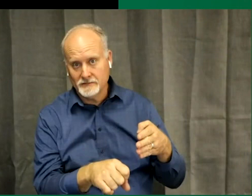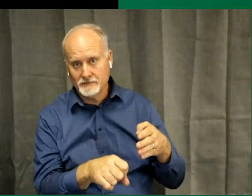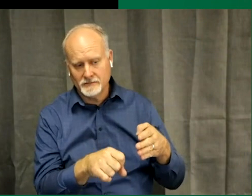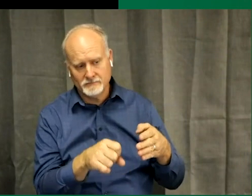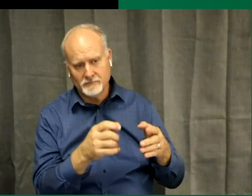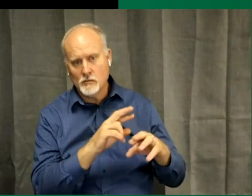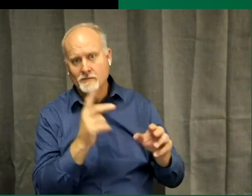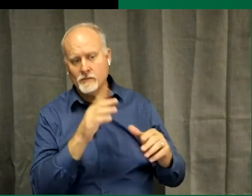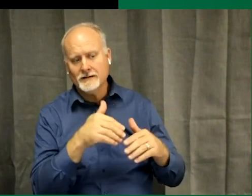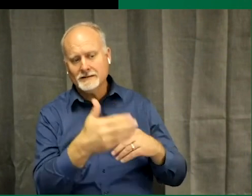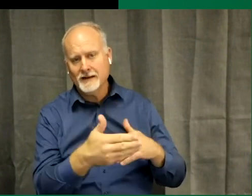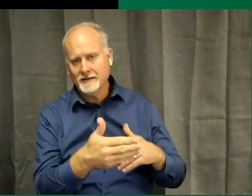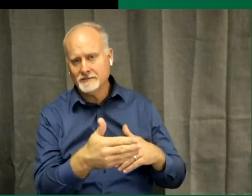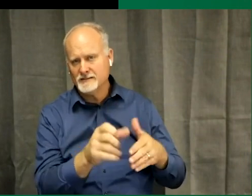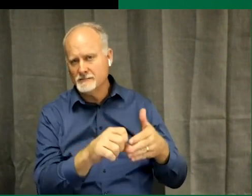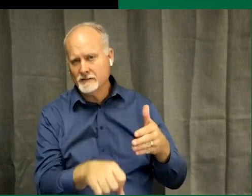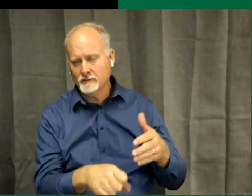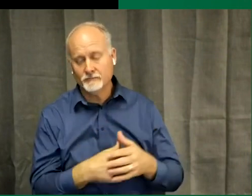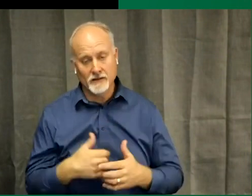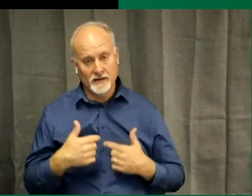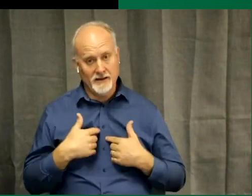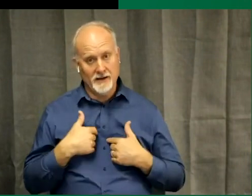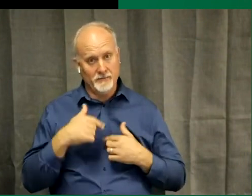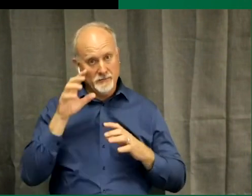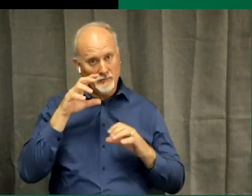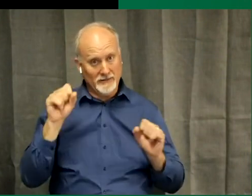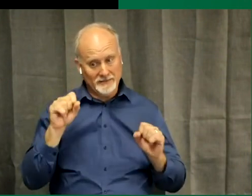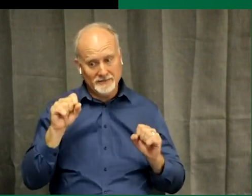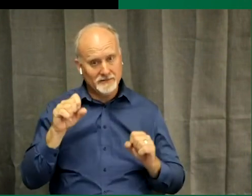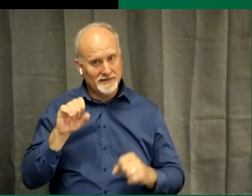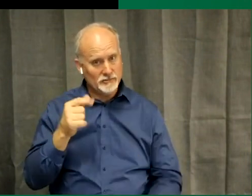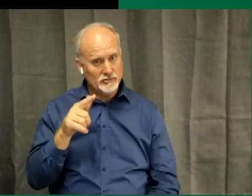body president i will continue to strive to advocate on behalf of the student body to address